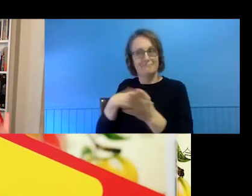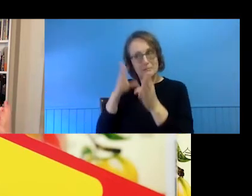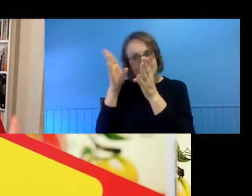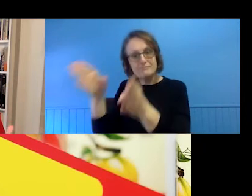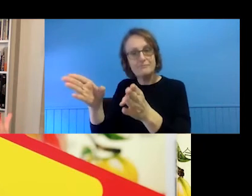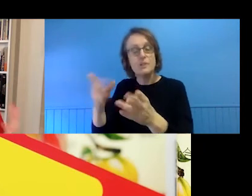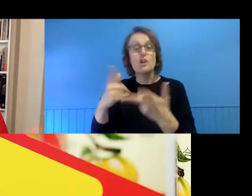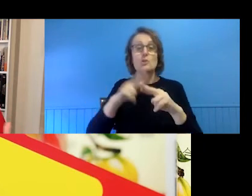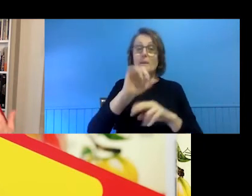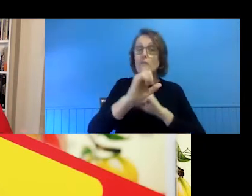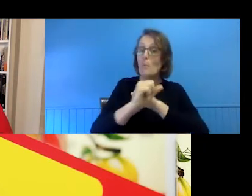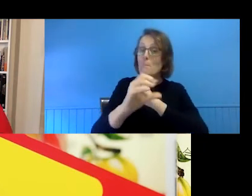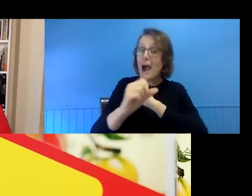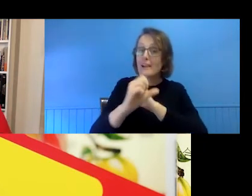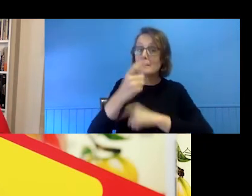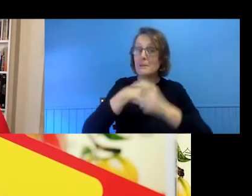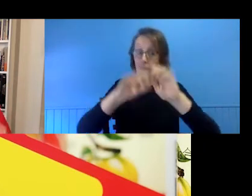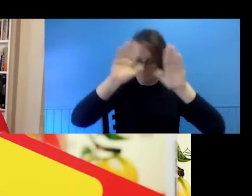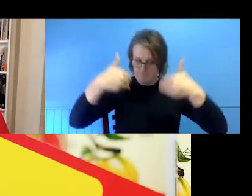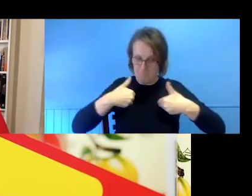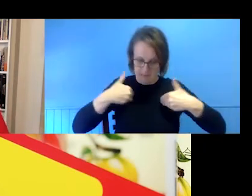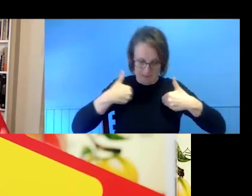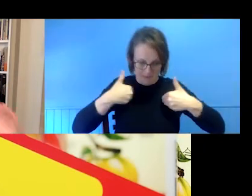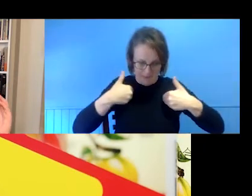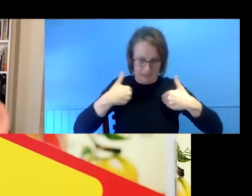marketing activities start becoming narcissistic, it's time to stop and